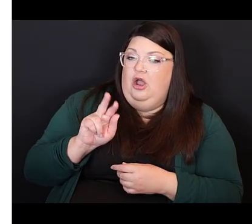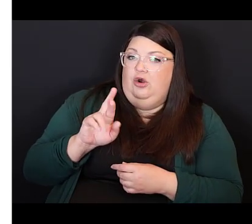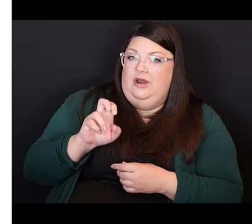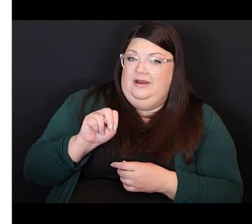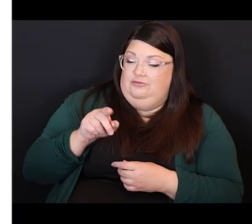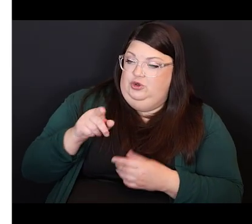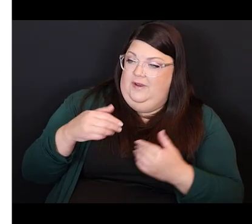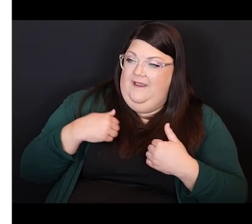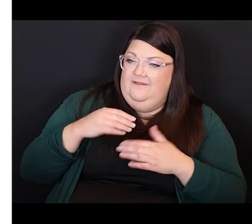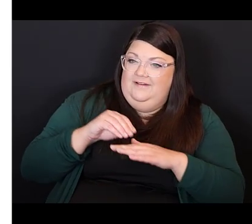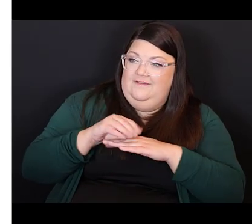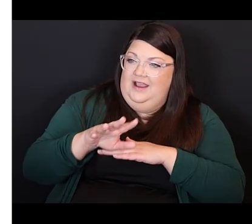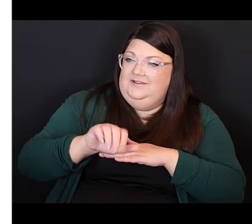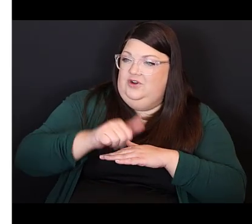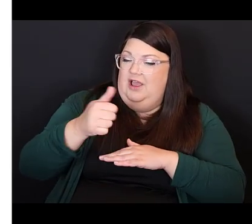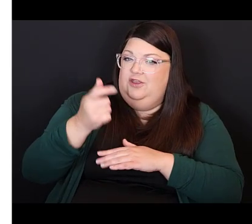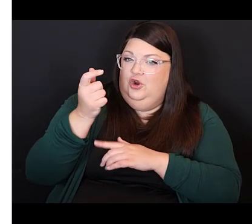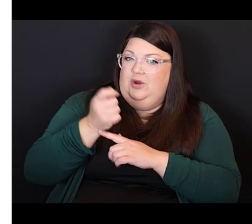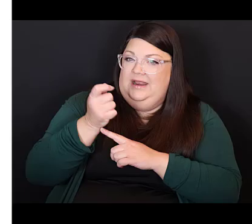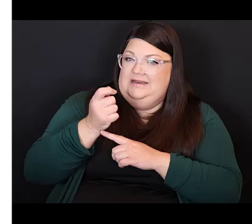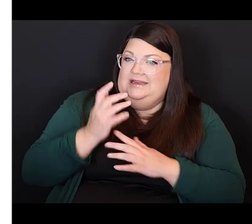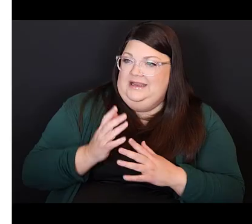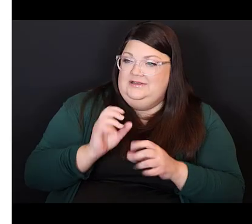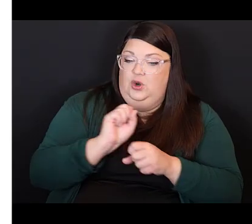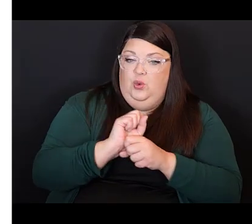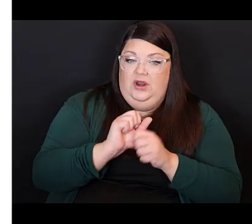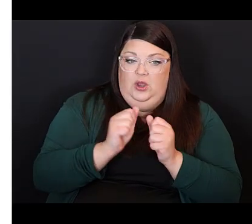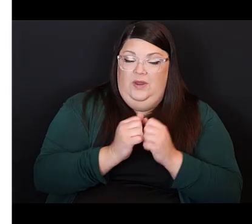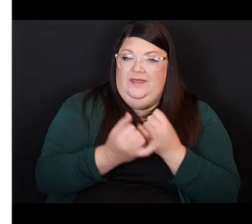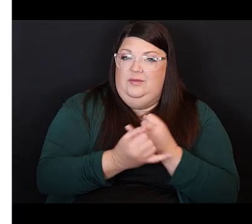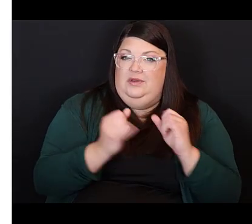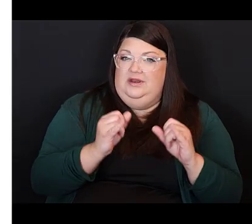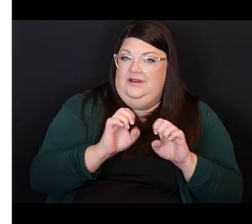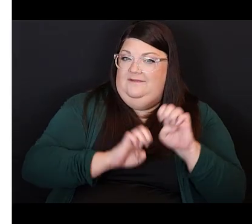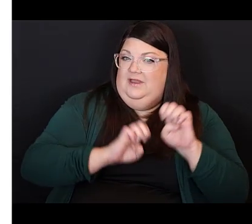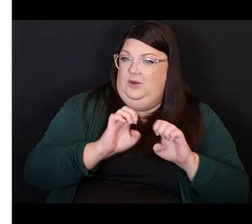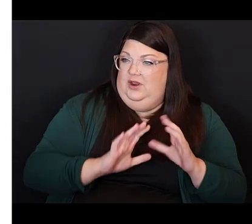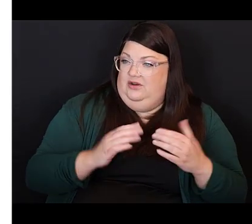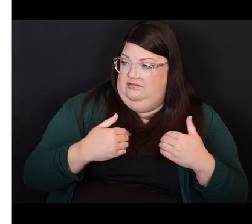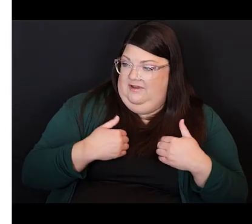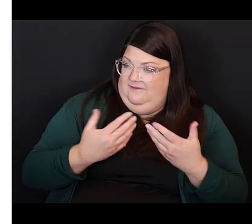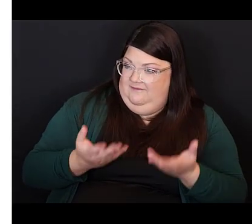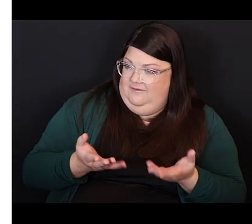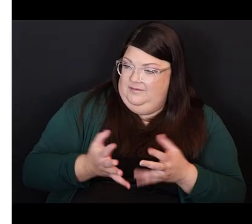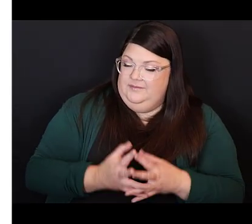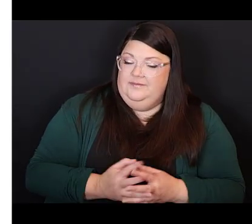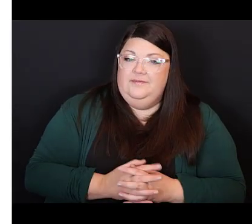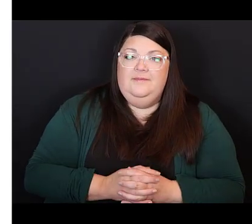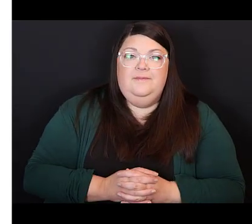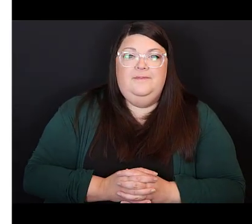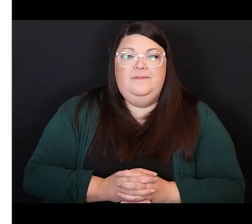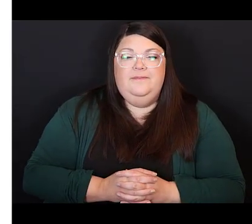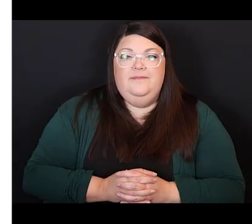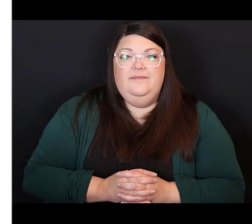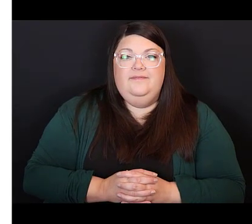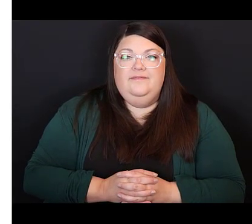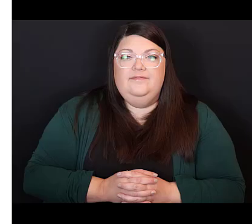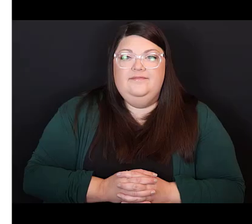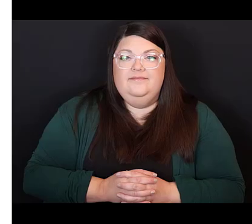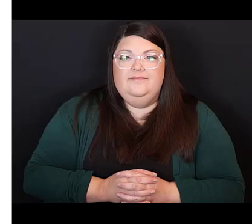do you have advice for other grantees on working with an independent evaluator?